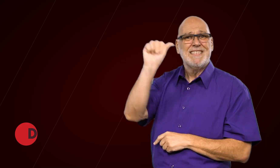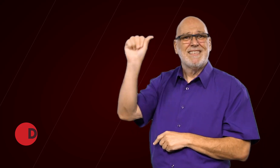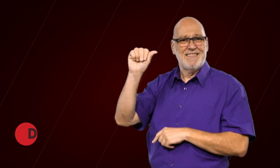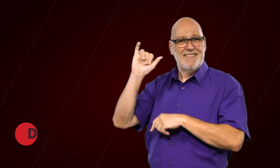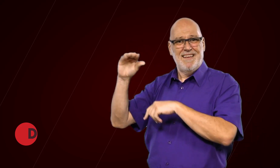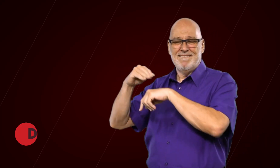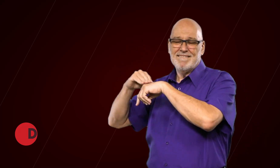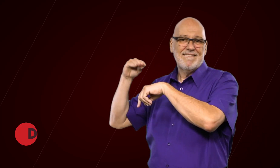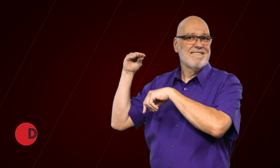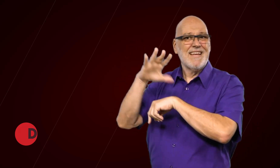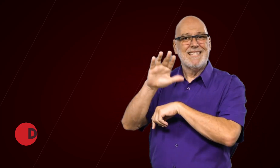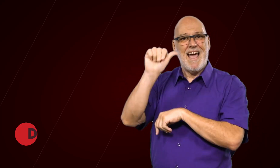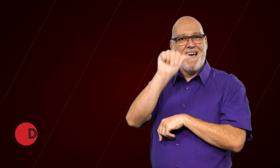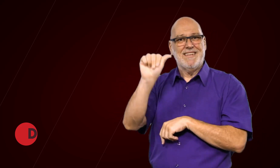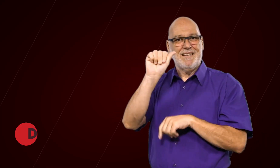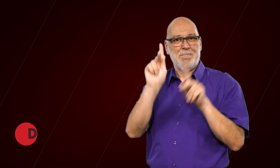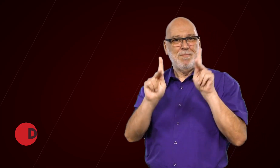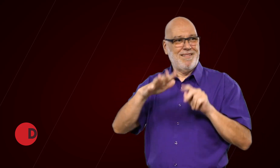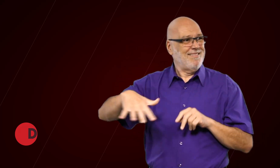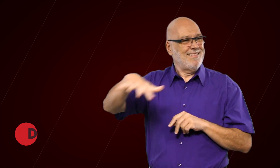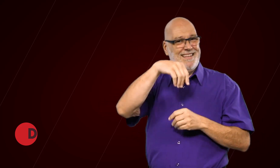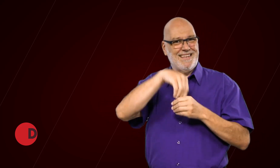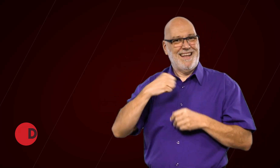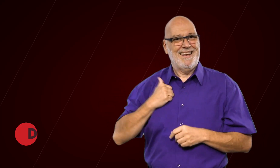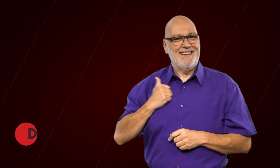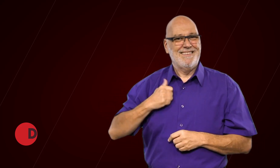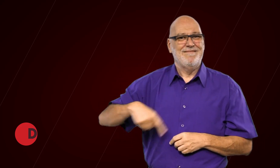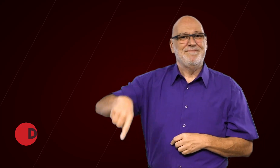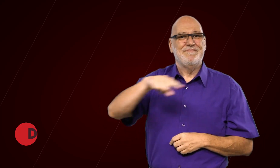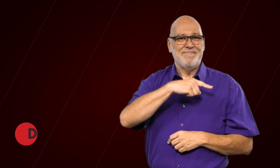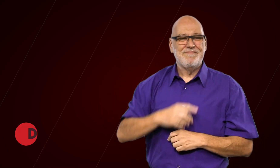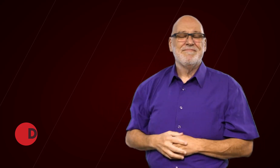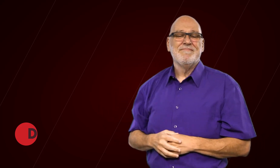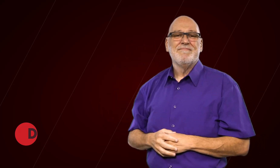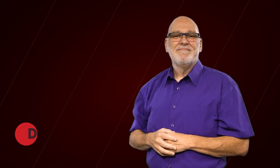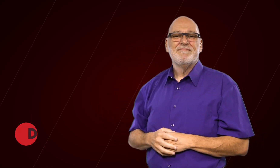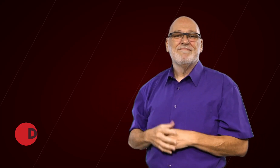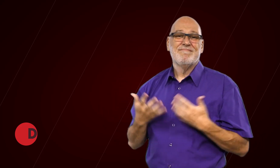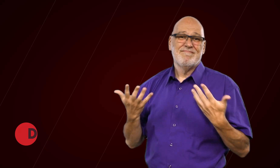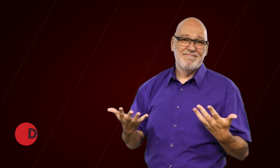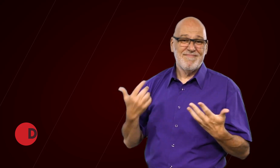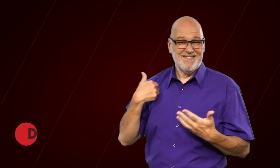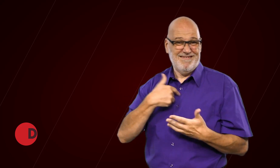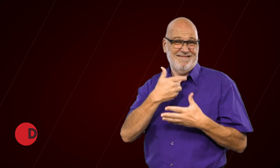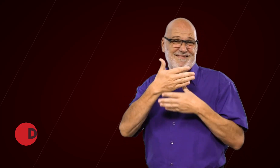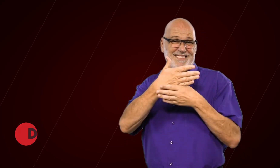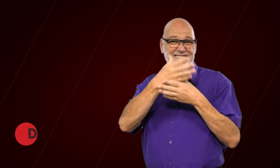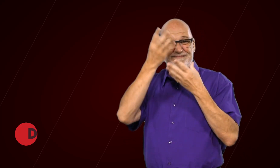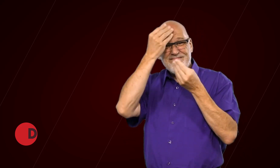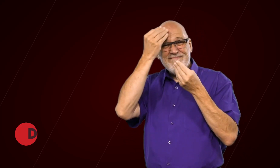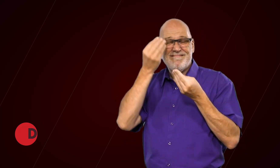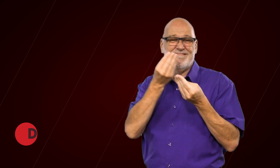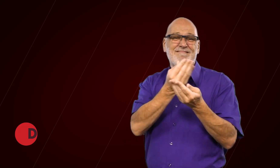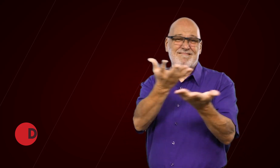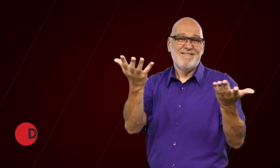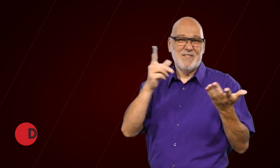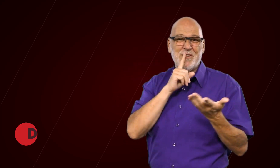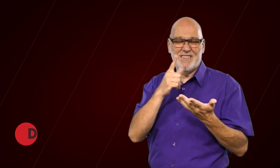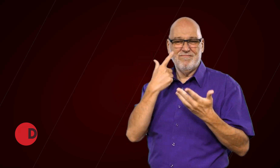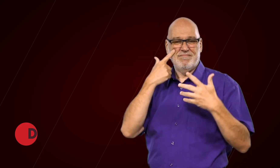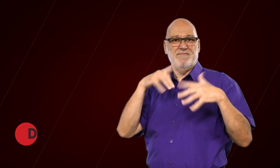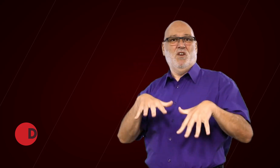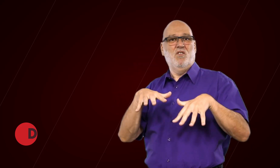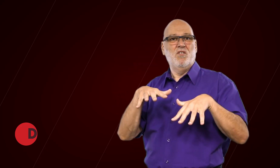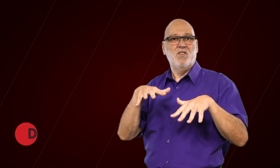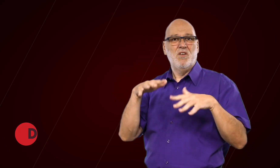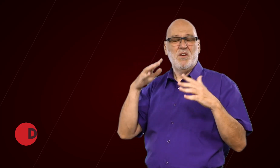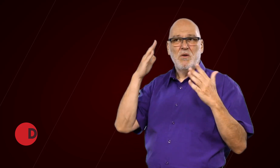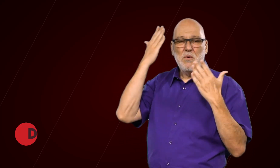Afghanistan affects Afghans in Canada. We share your shock of what is happening